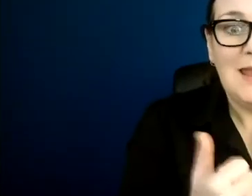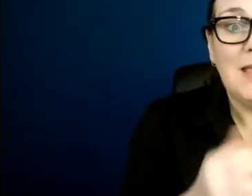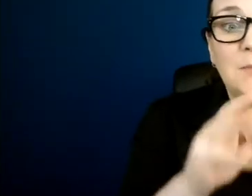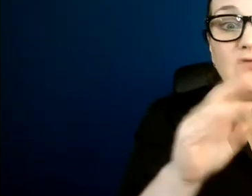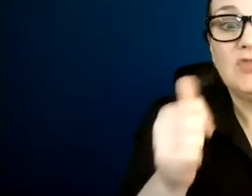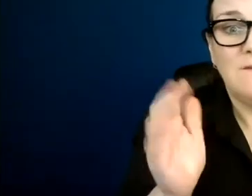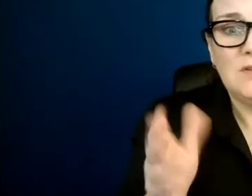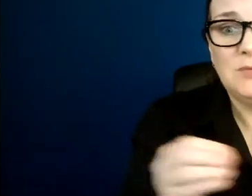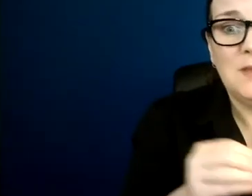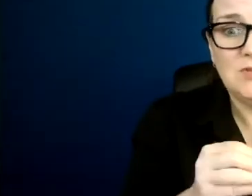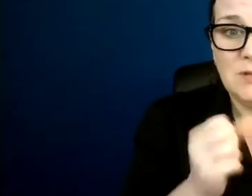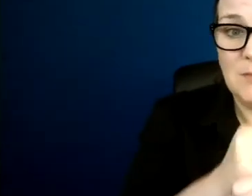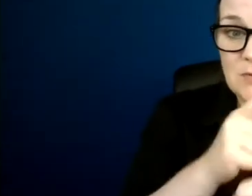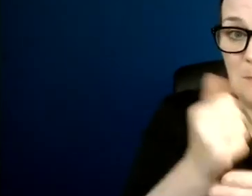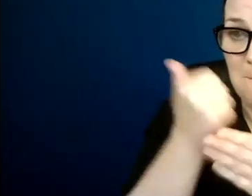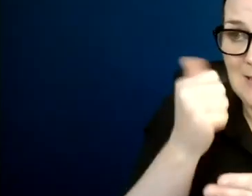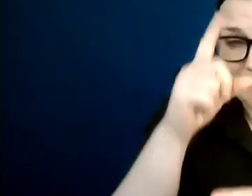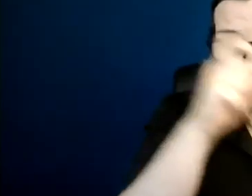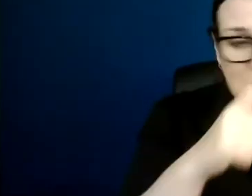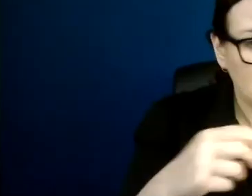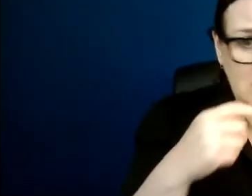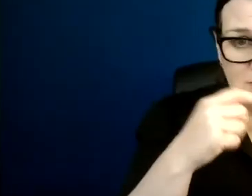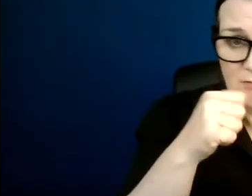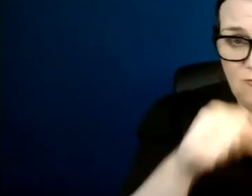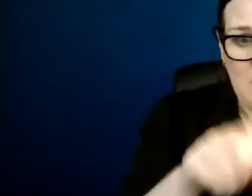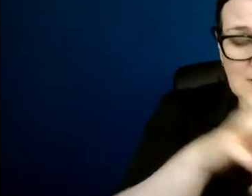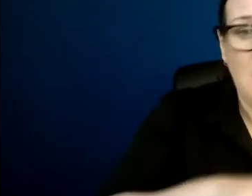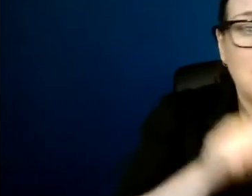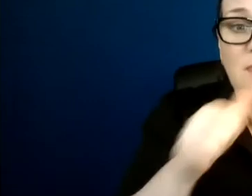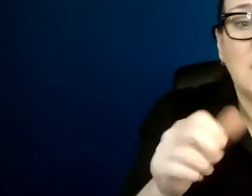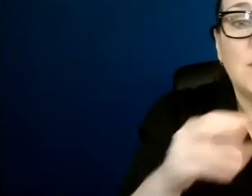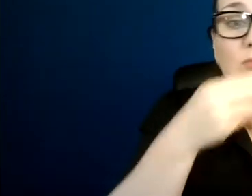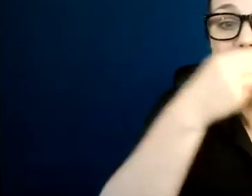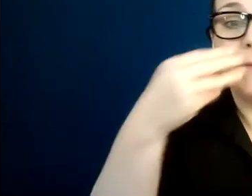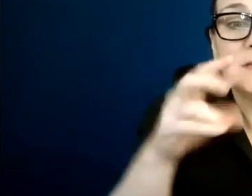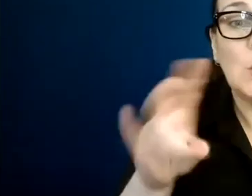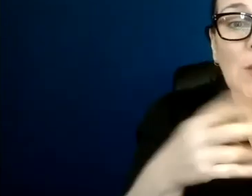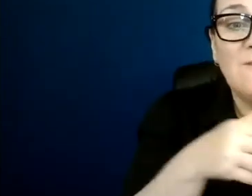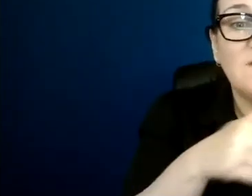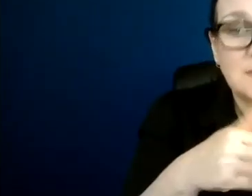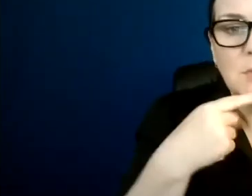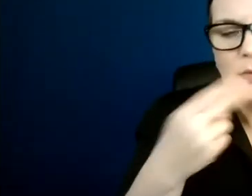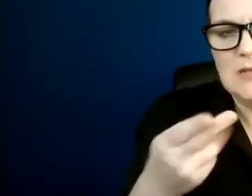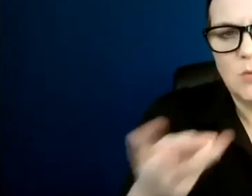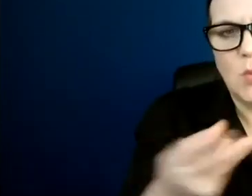write and I am not promising a quick fix but I really think we have to work together and identify